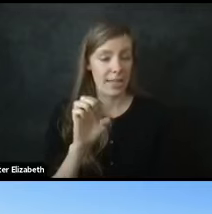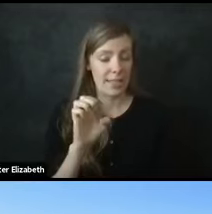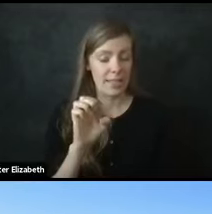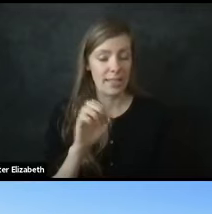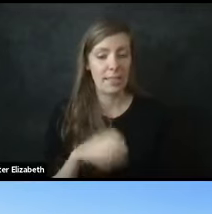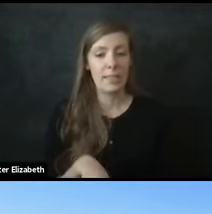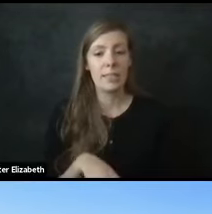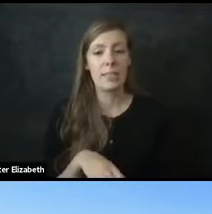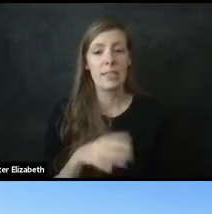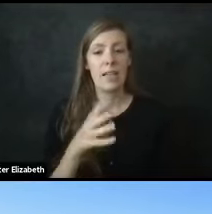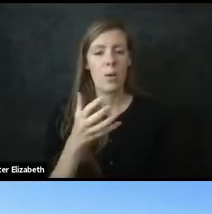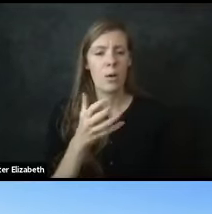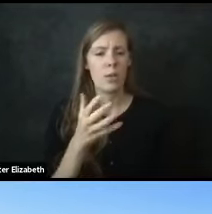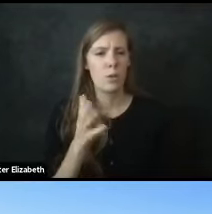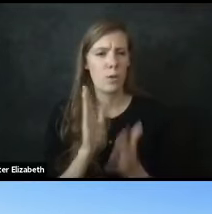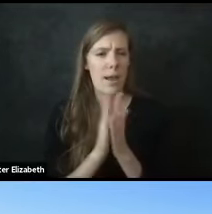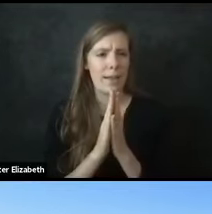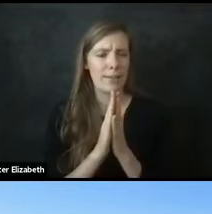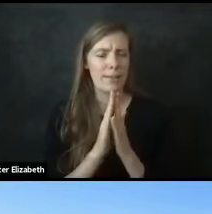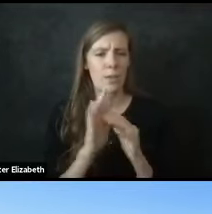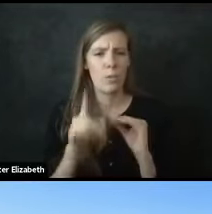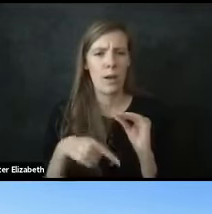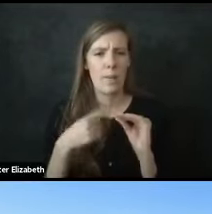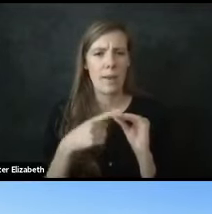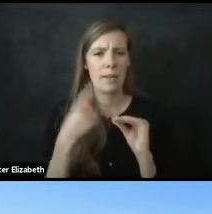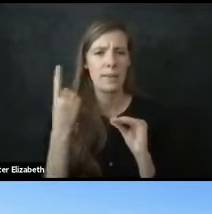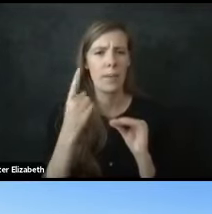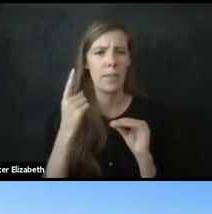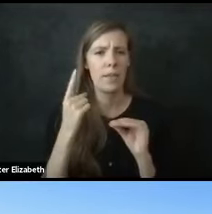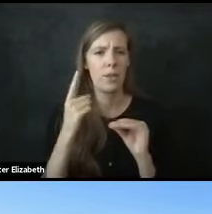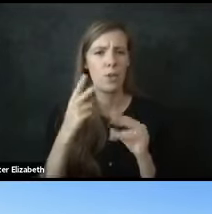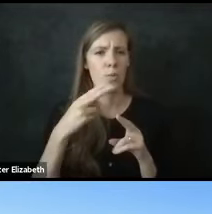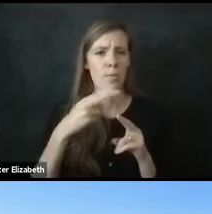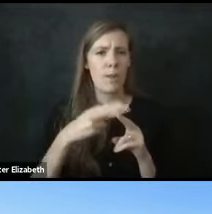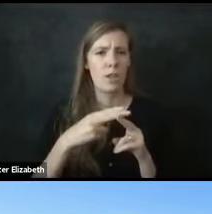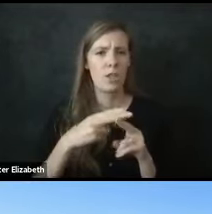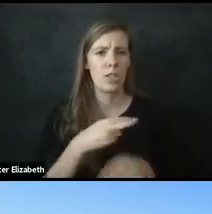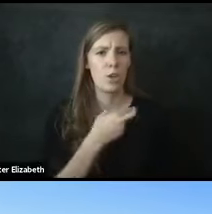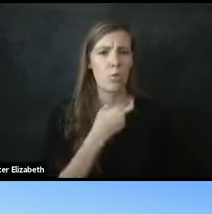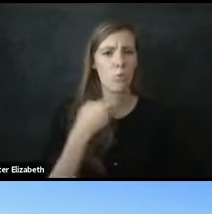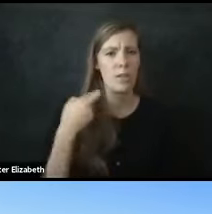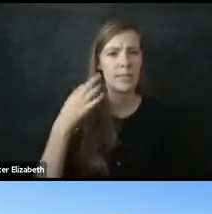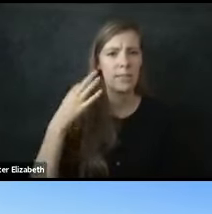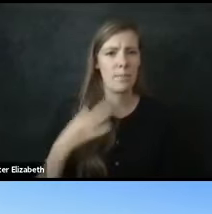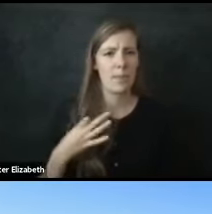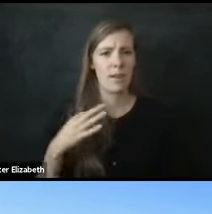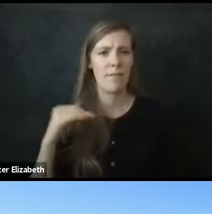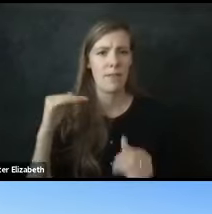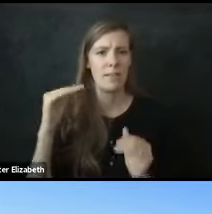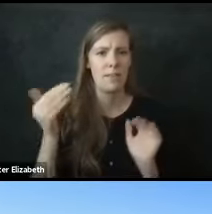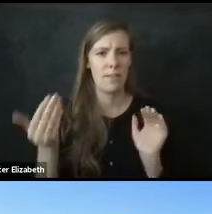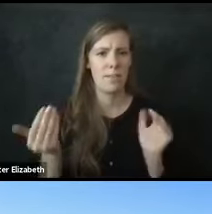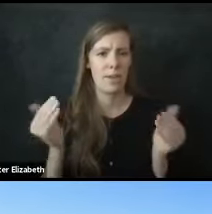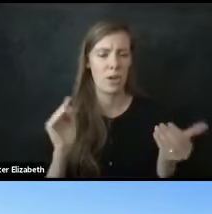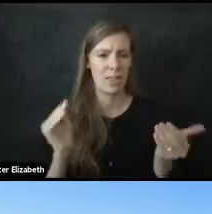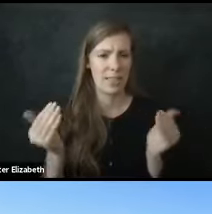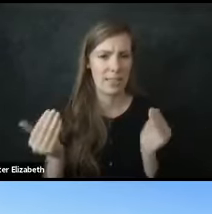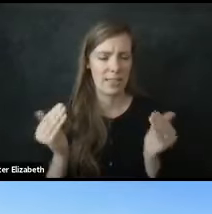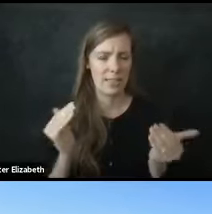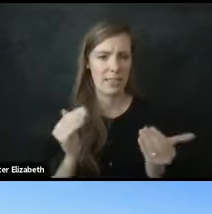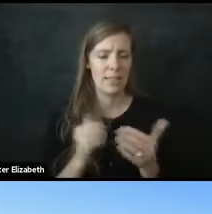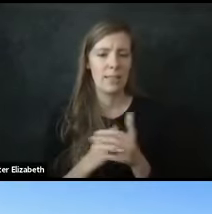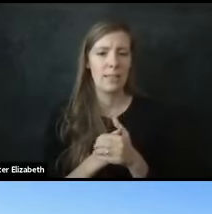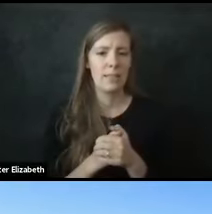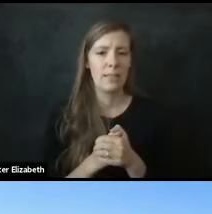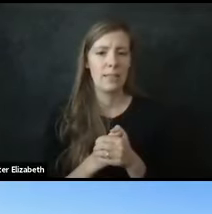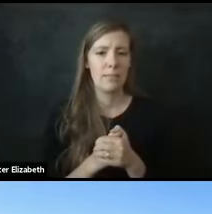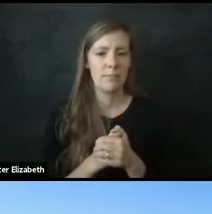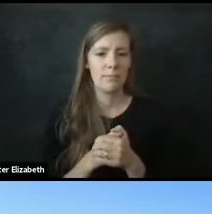what you referred to as this benefit ratio some of this data that you guys have just